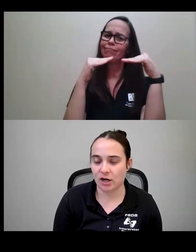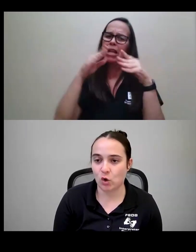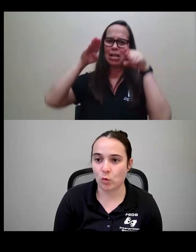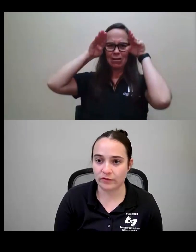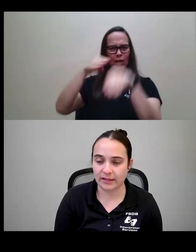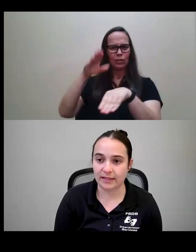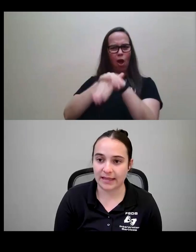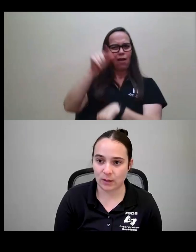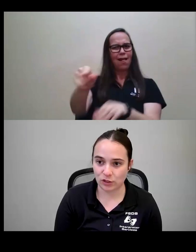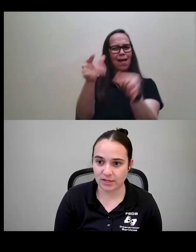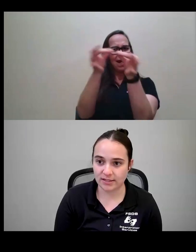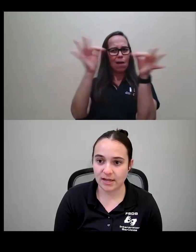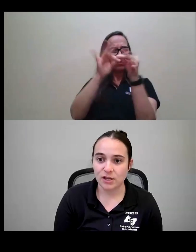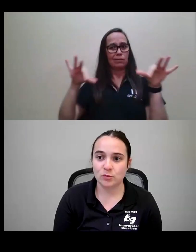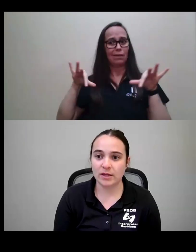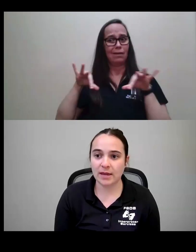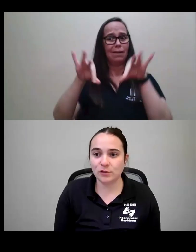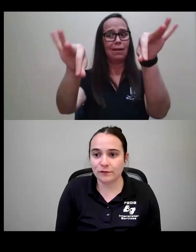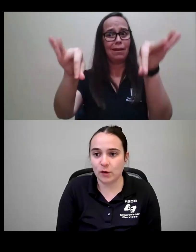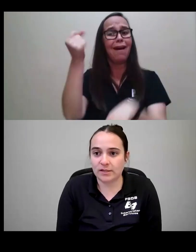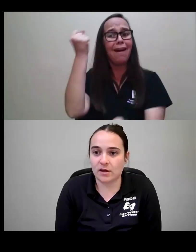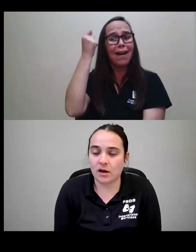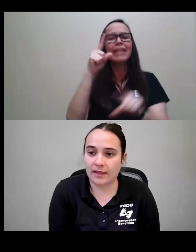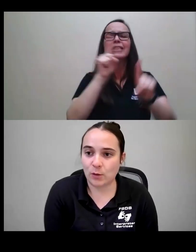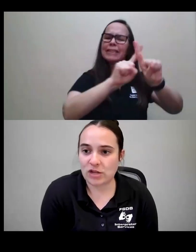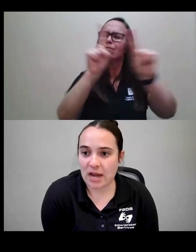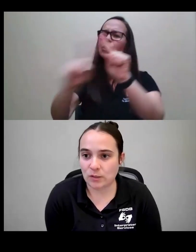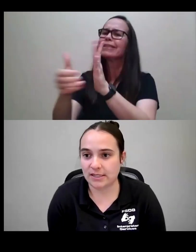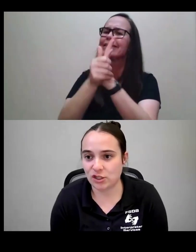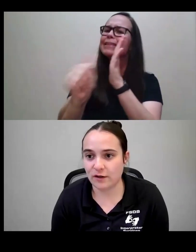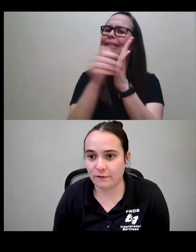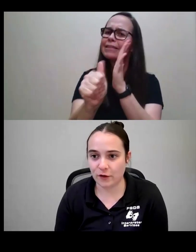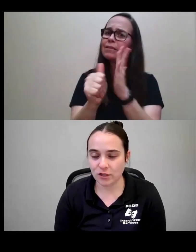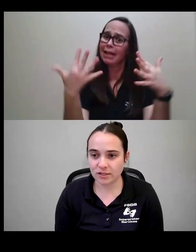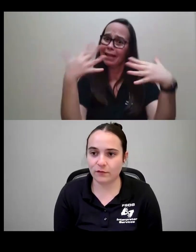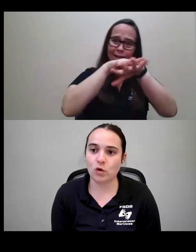since they are equivalent languages. So being able to focus on language acquisition first,